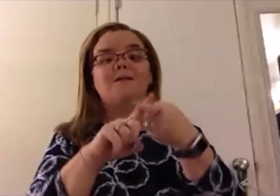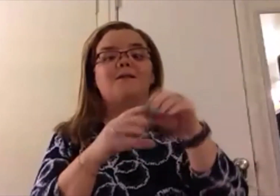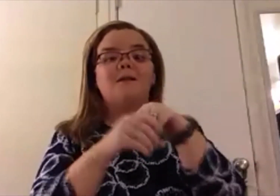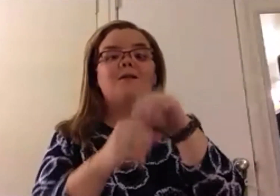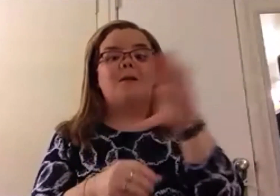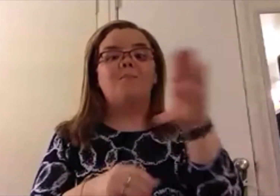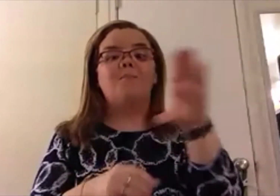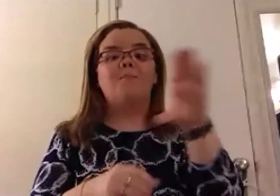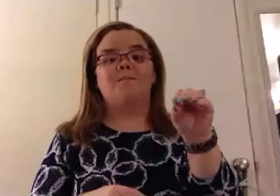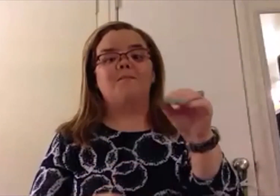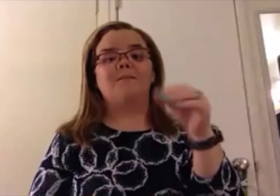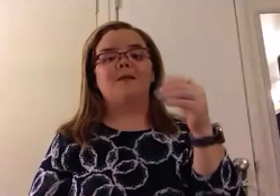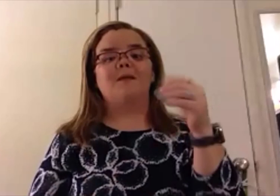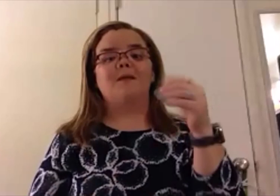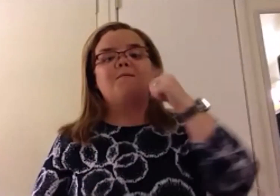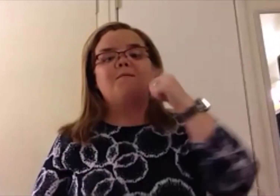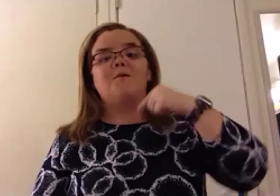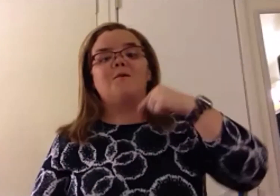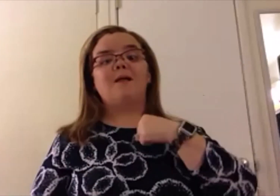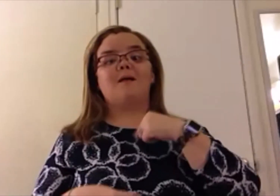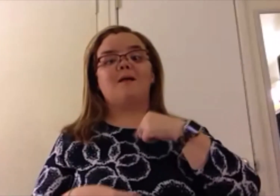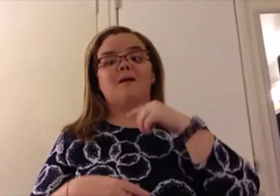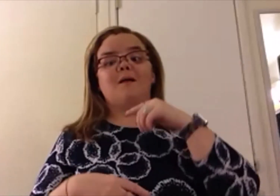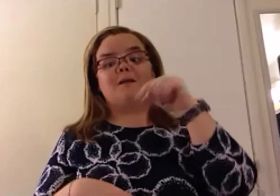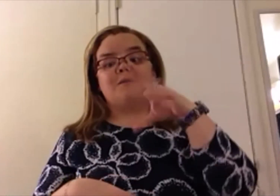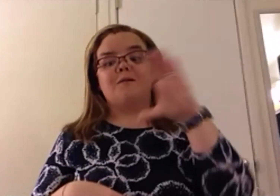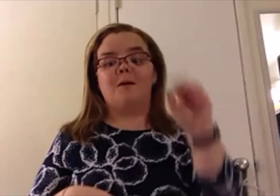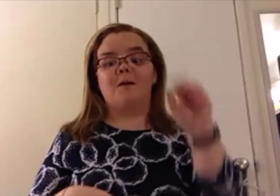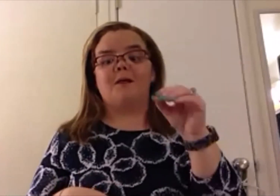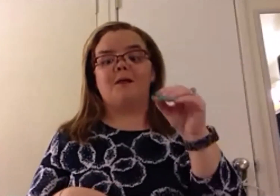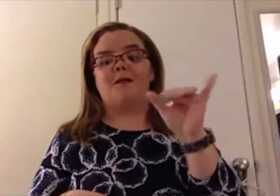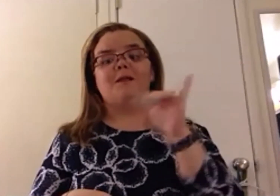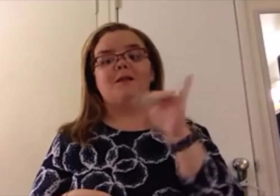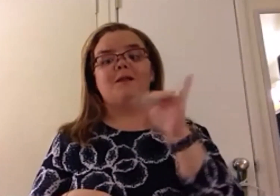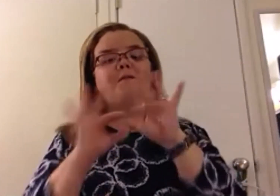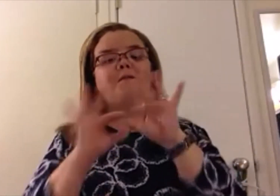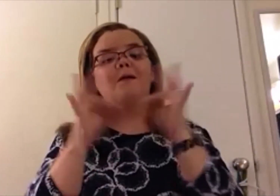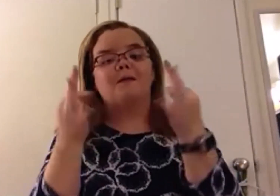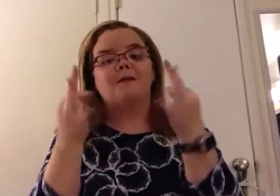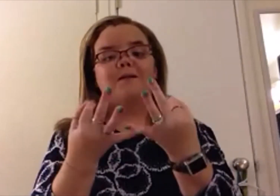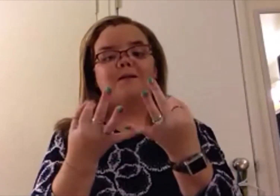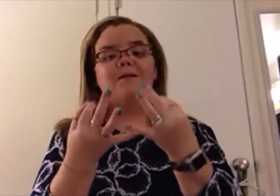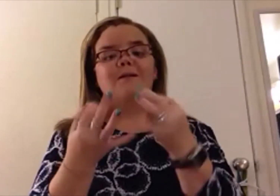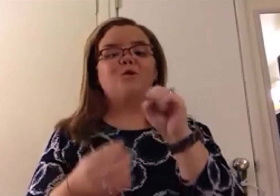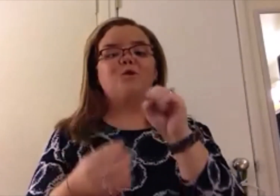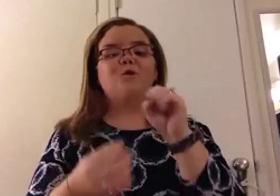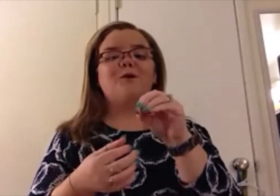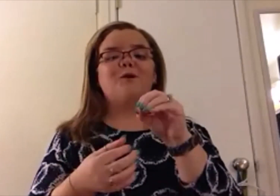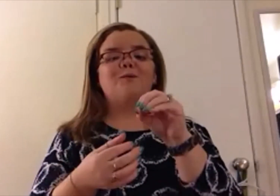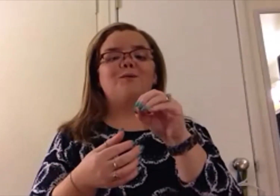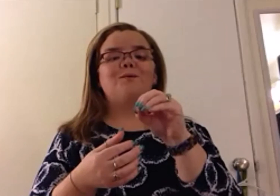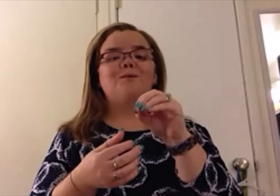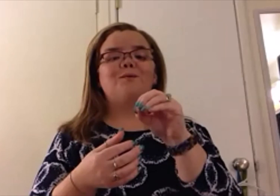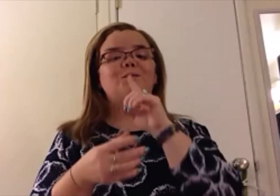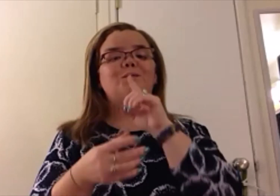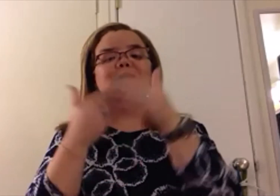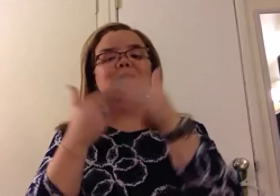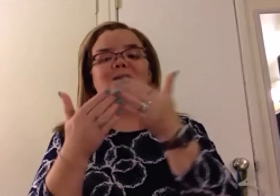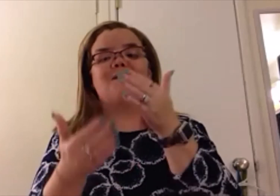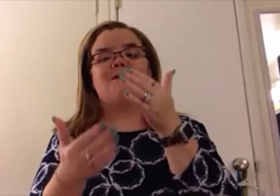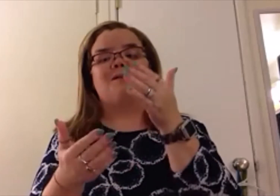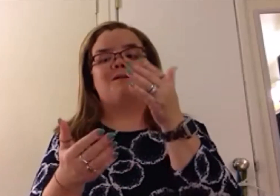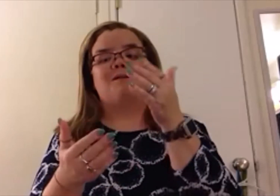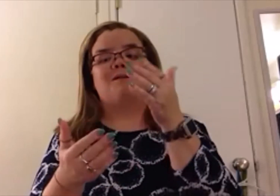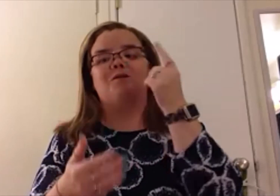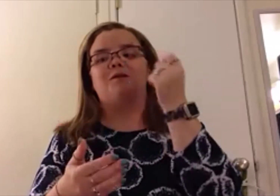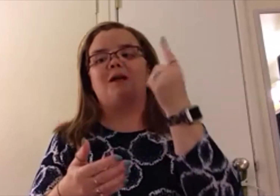in the company for me this company is like my family so it's really easy to understand